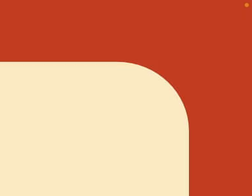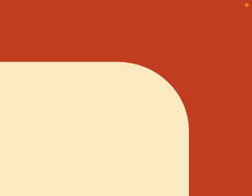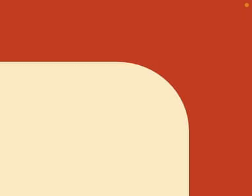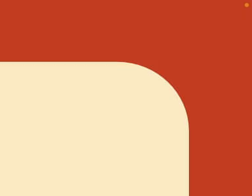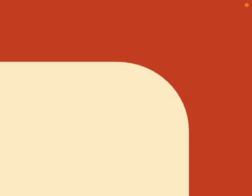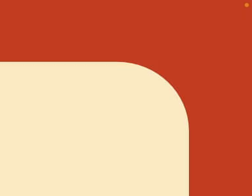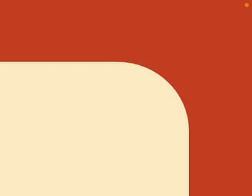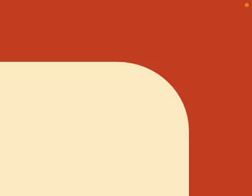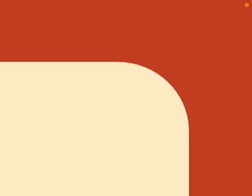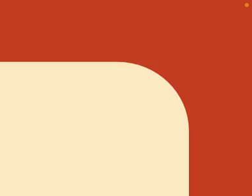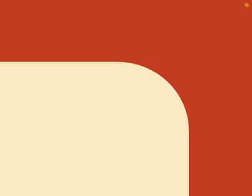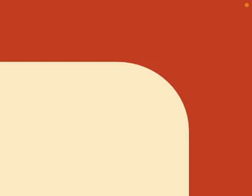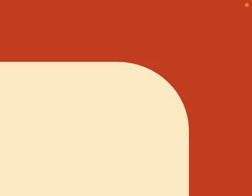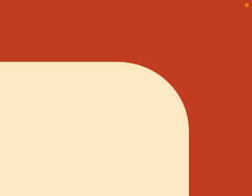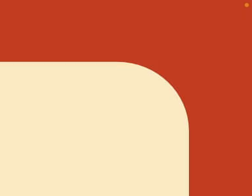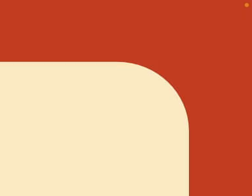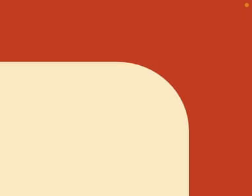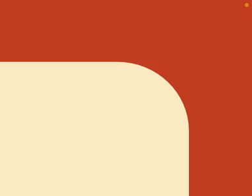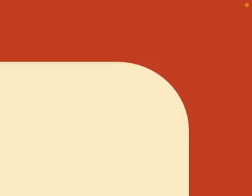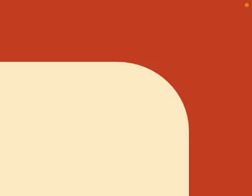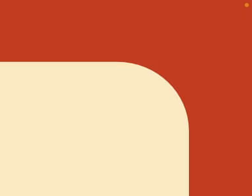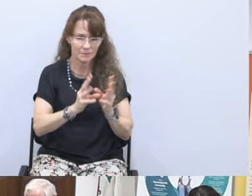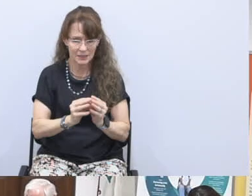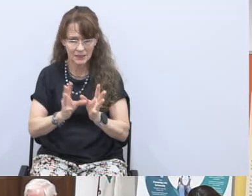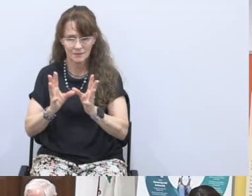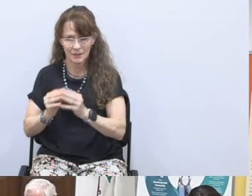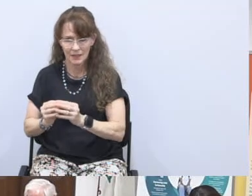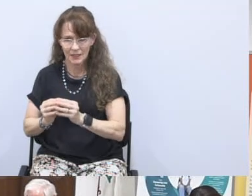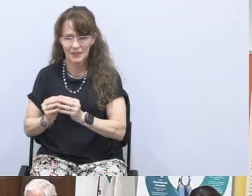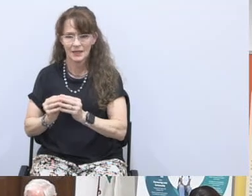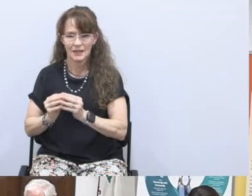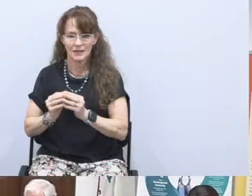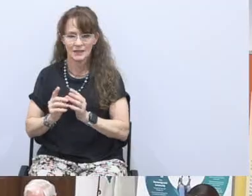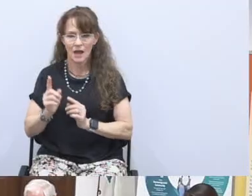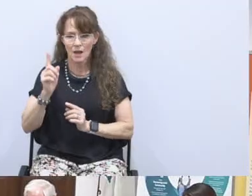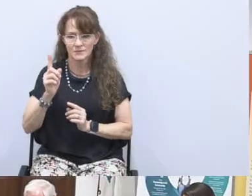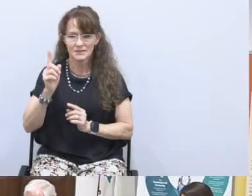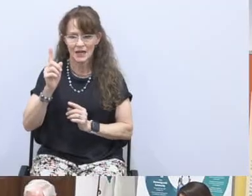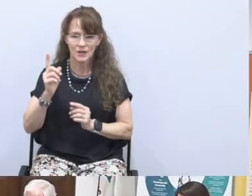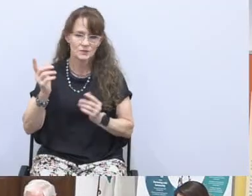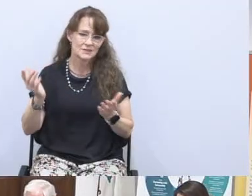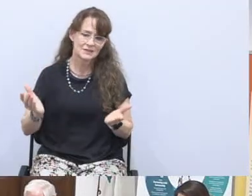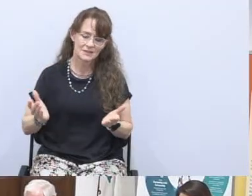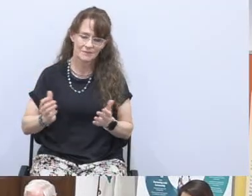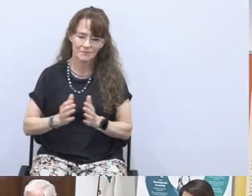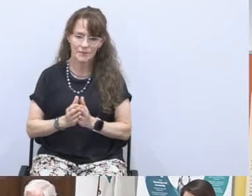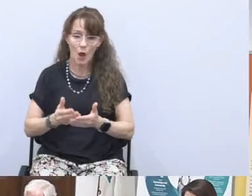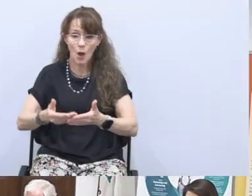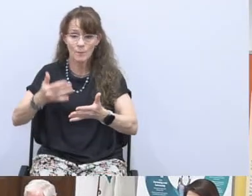We are going from meeting to meeting upstairs. And our previous meeting went long,